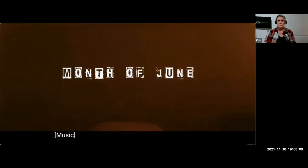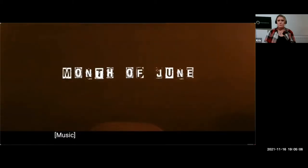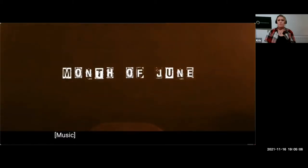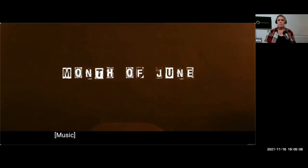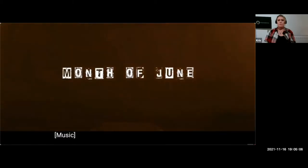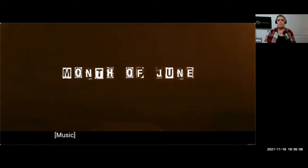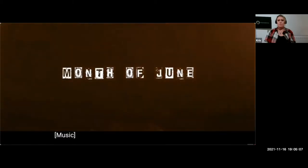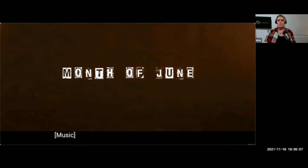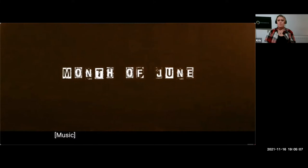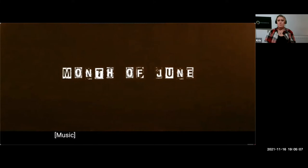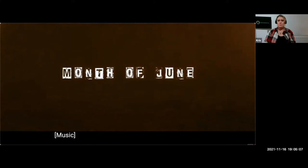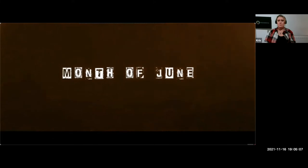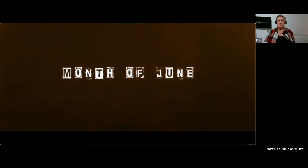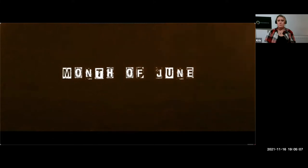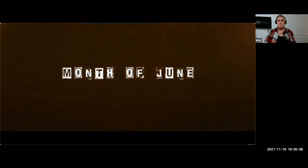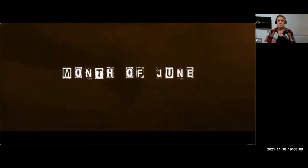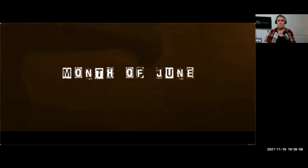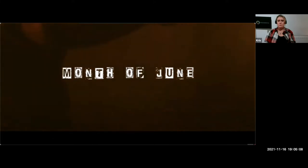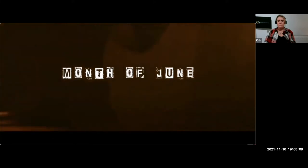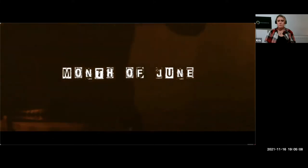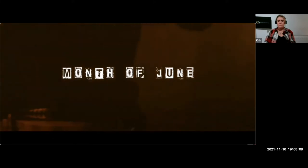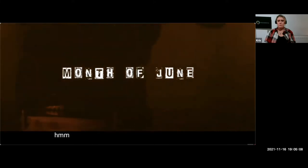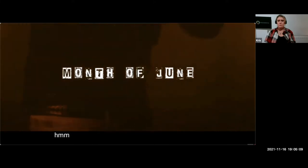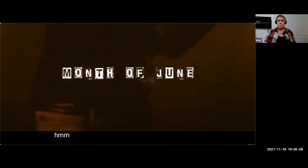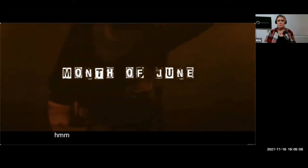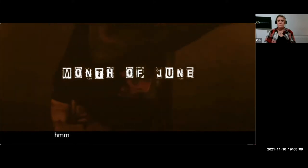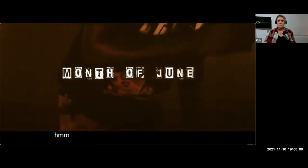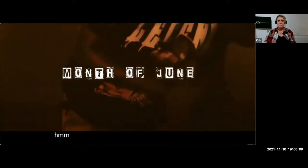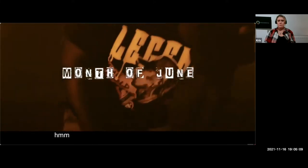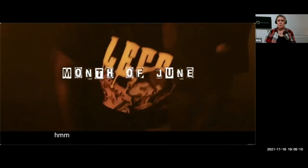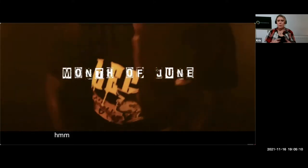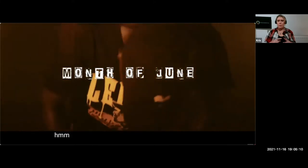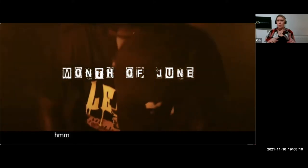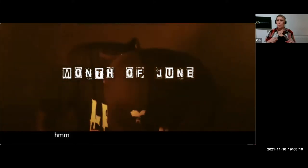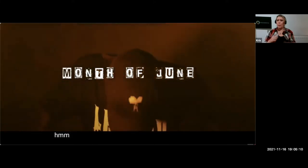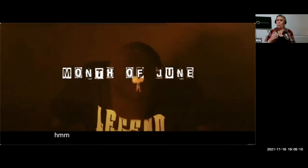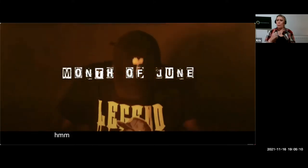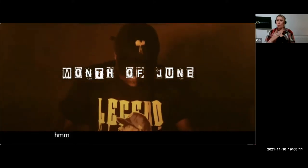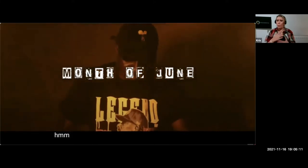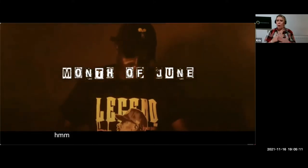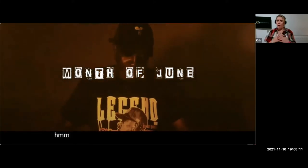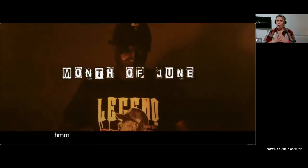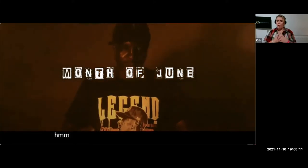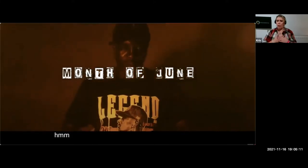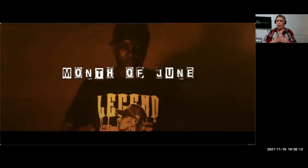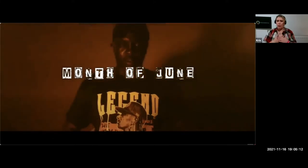to front. But, let's try this.